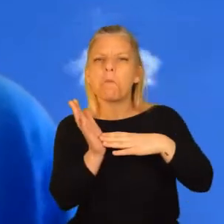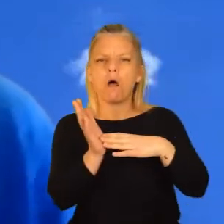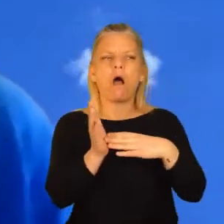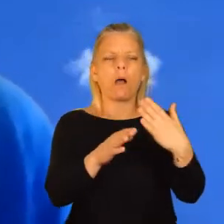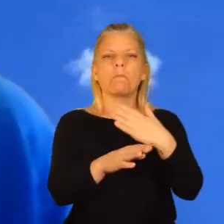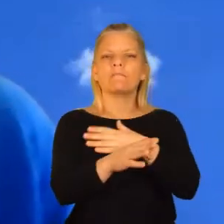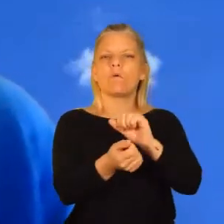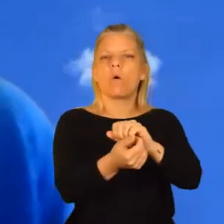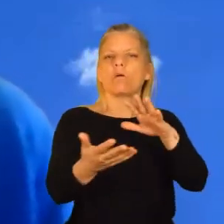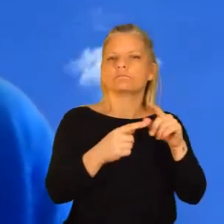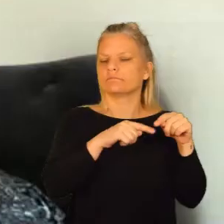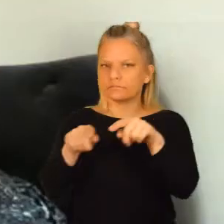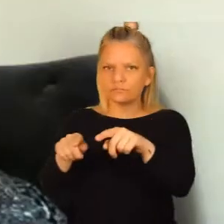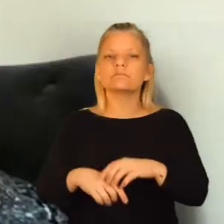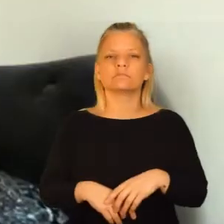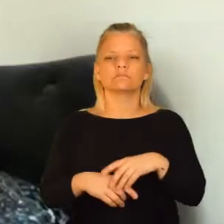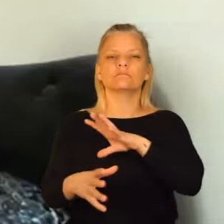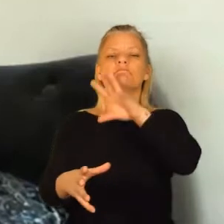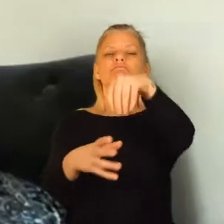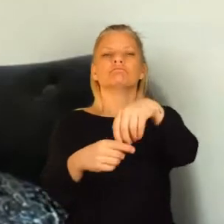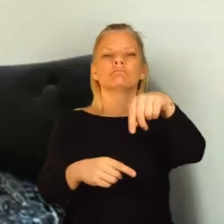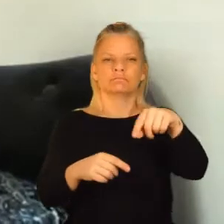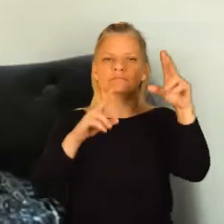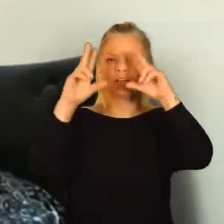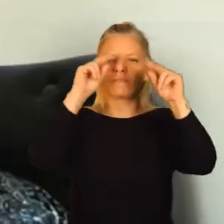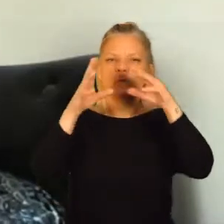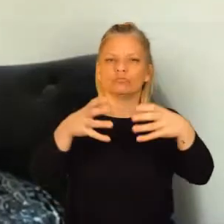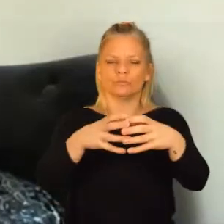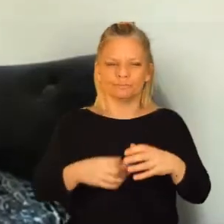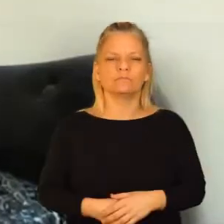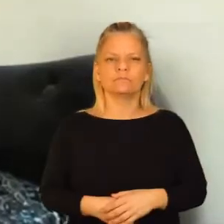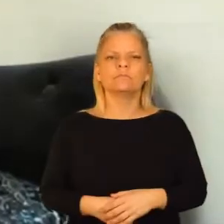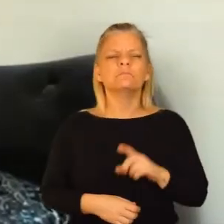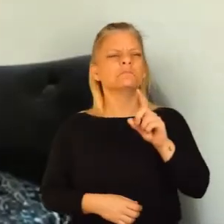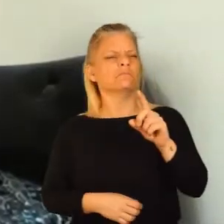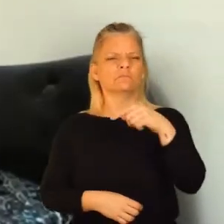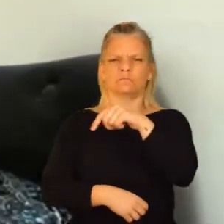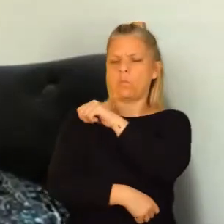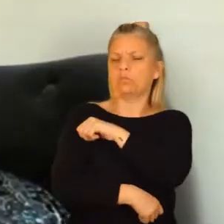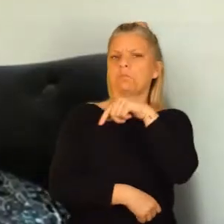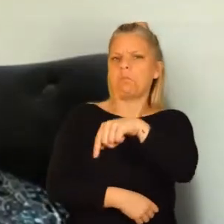and that's a huge thing because like, I spent probably about eight months in hospital before